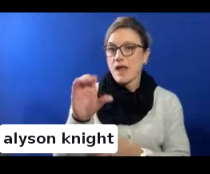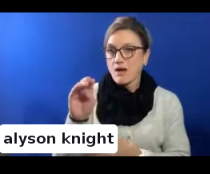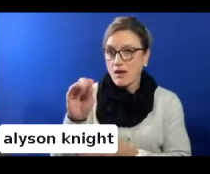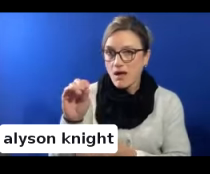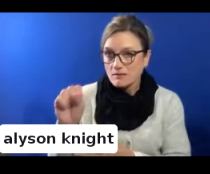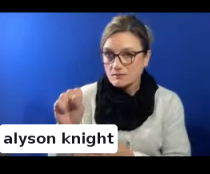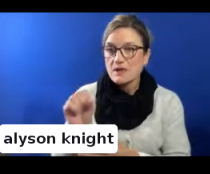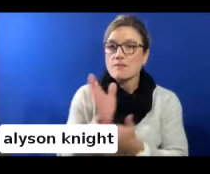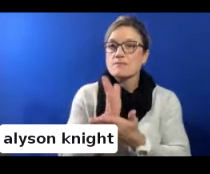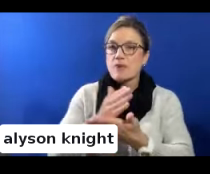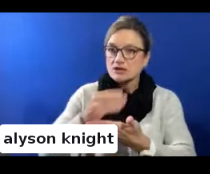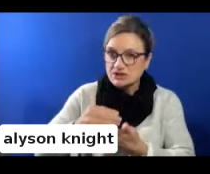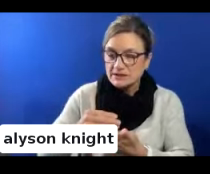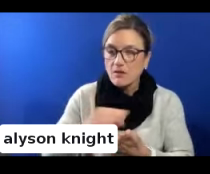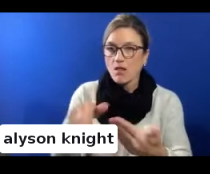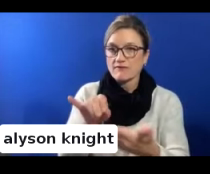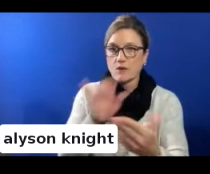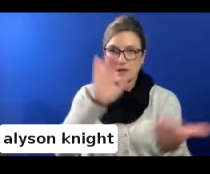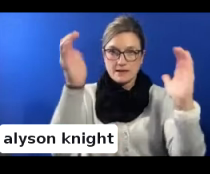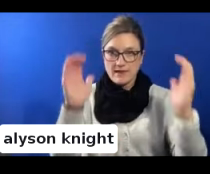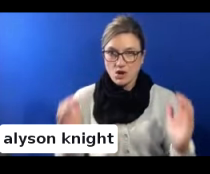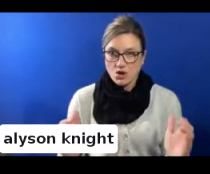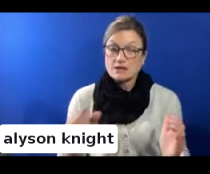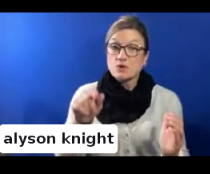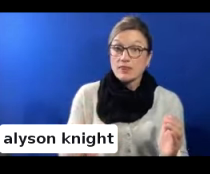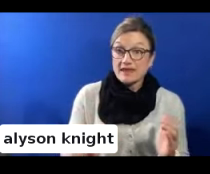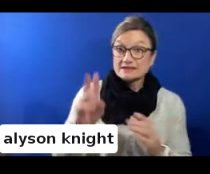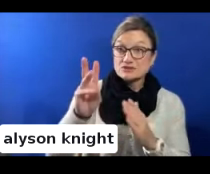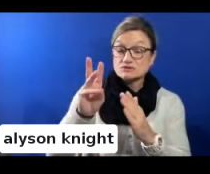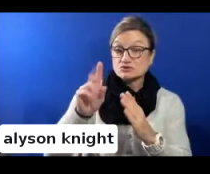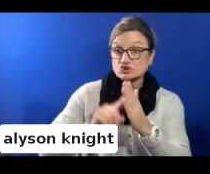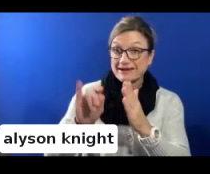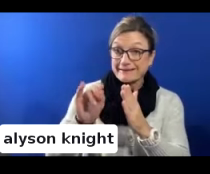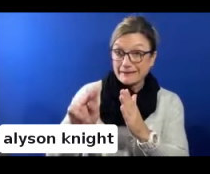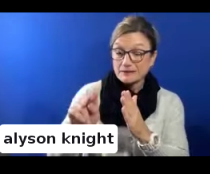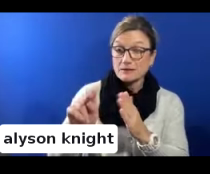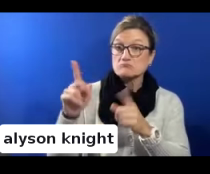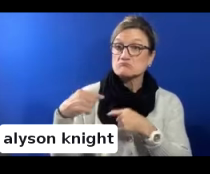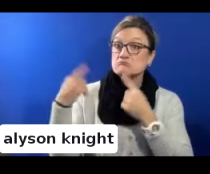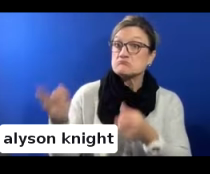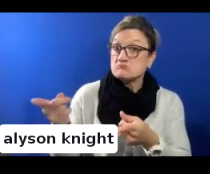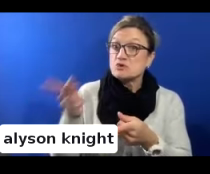The intent of this check-in report is to inform us of the year-to-date progress of the project.